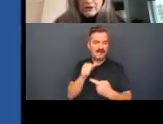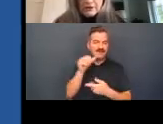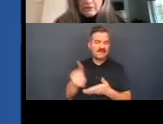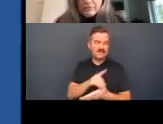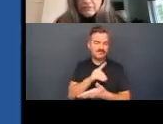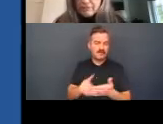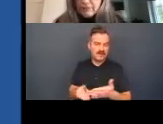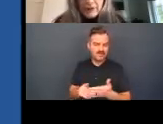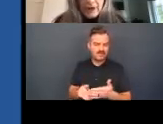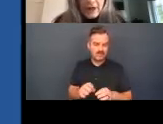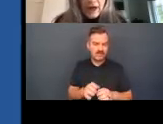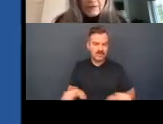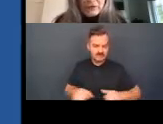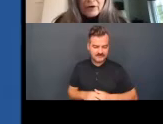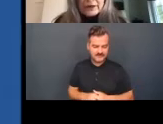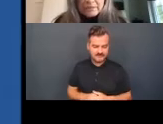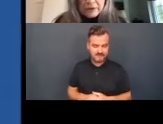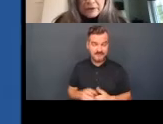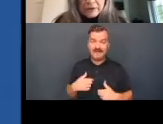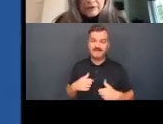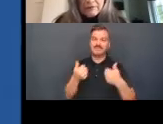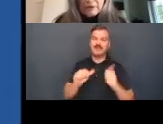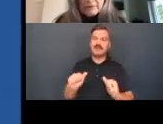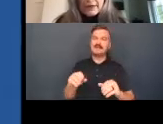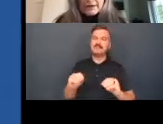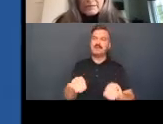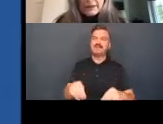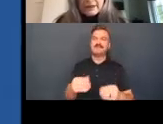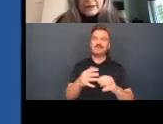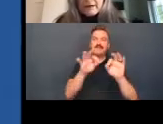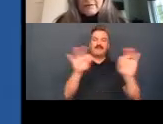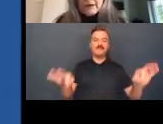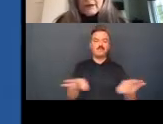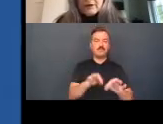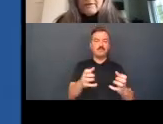16:04:00 I've tried to put this in a form that is complete enough and clear enough that